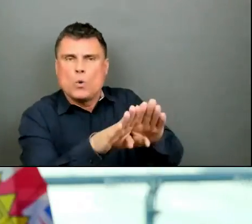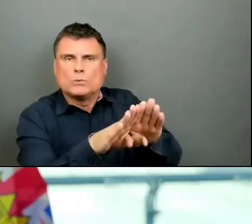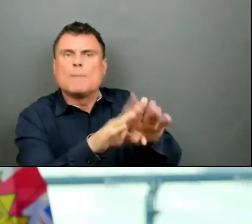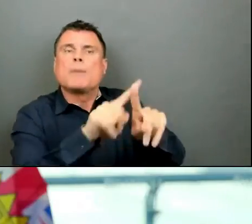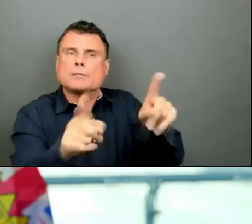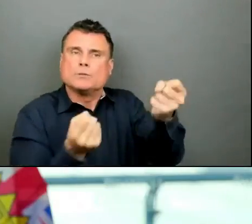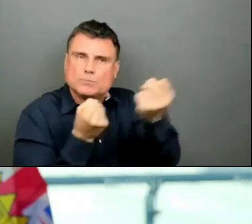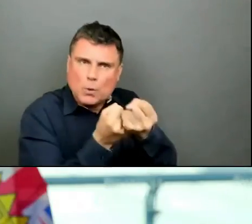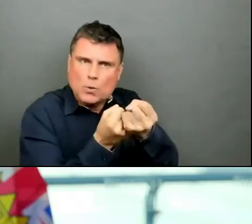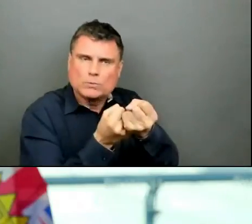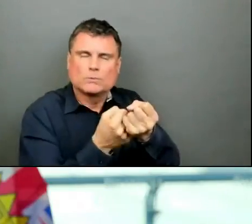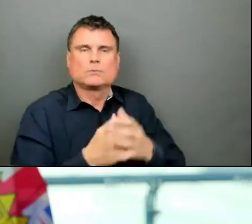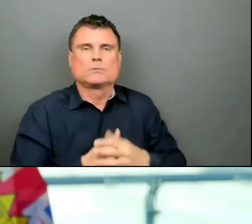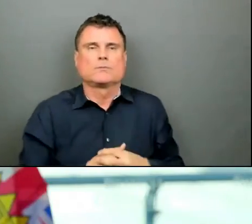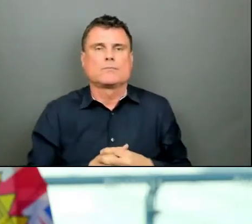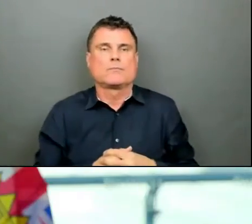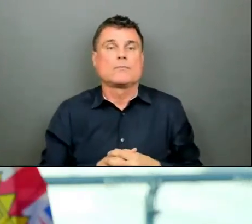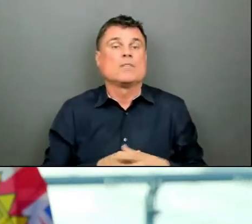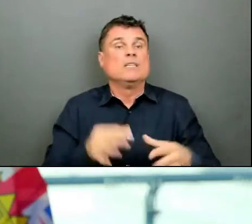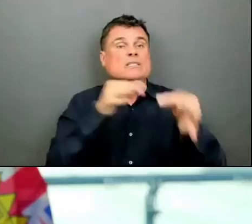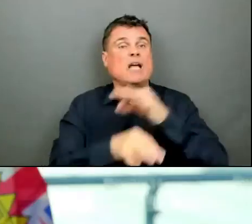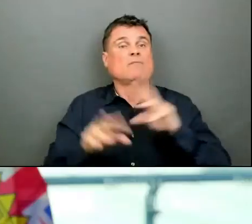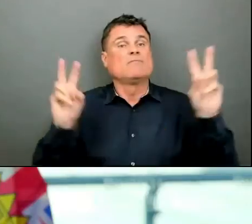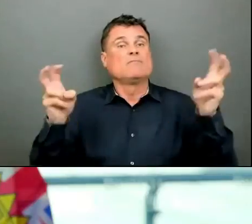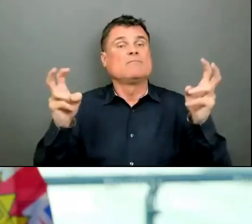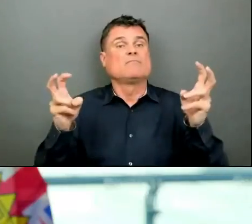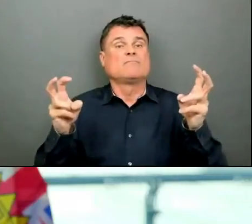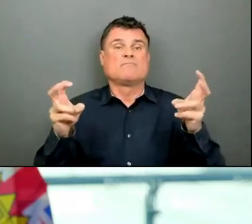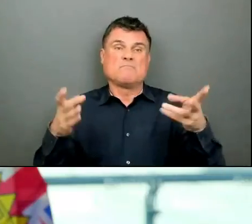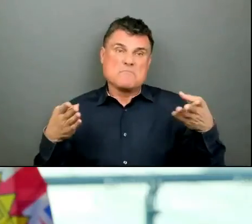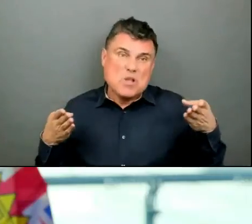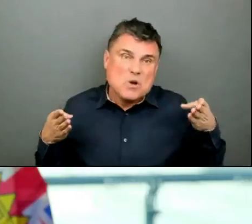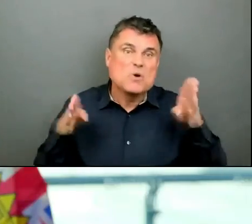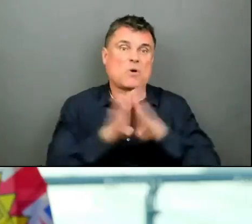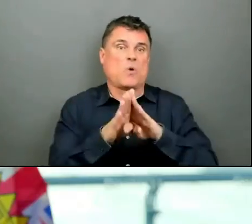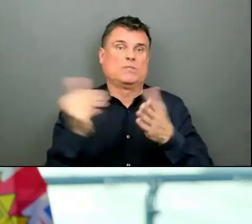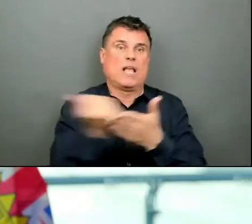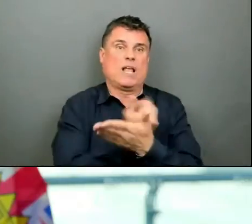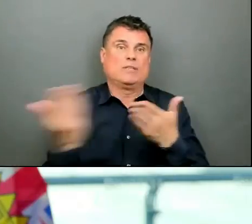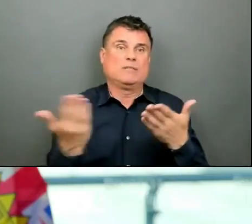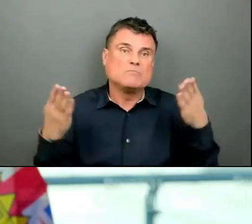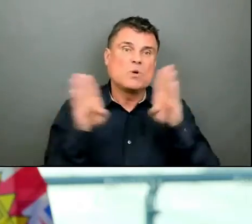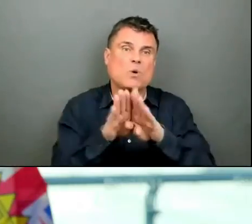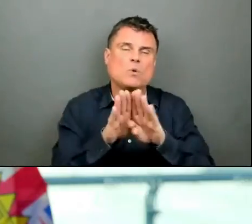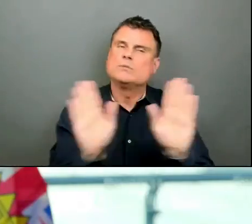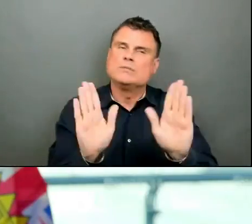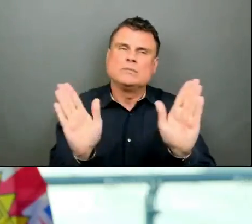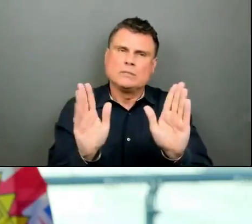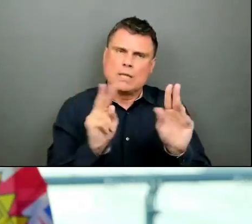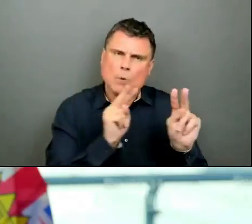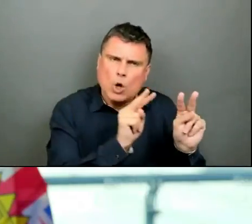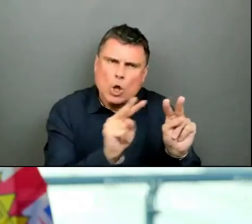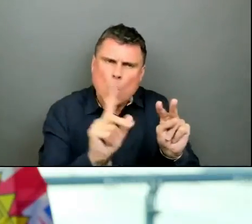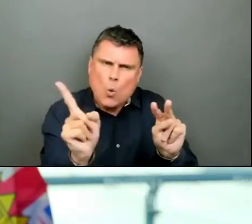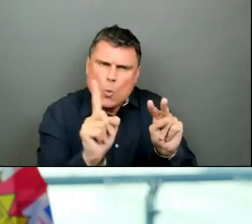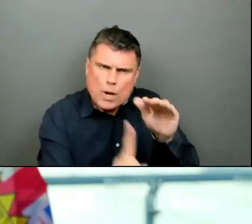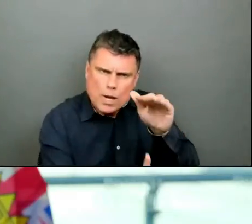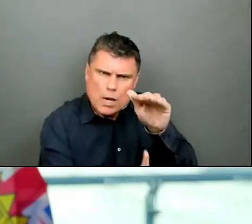businesses where there's transmission in businesses. So it is rather than taking that blunt tool of just CLOIZing everything when there's